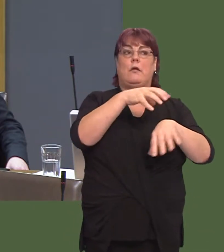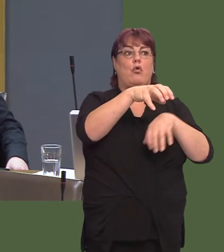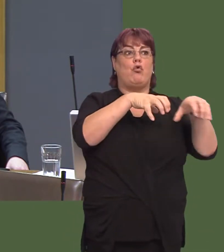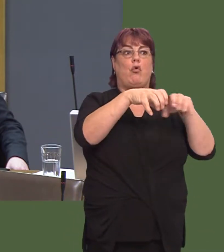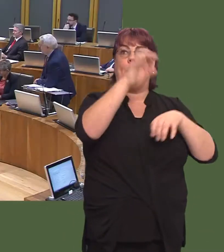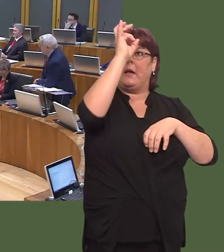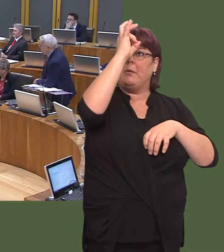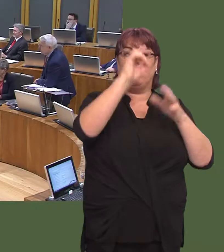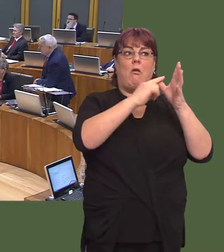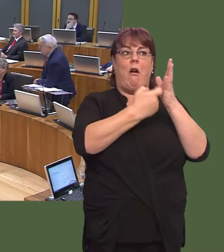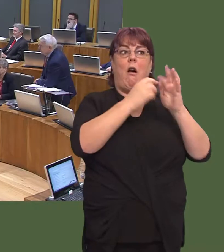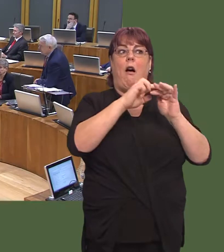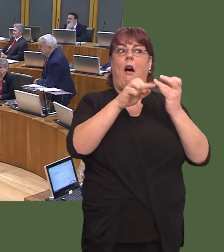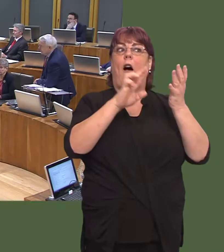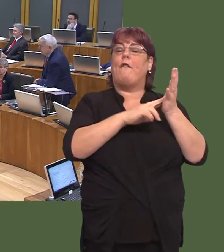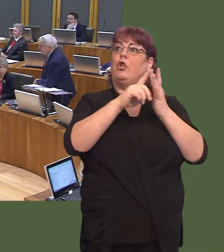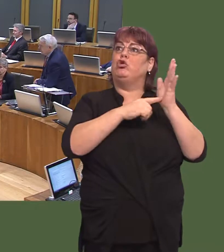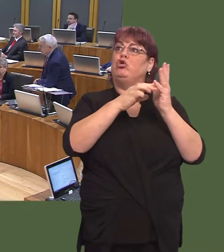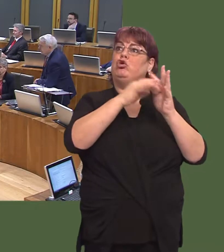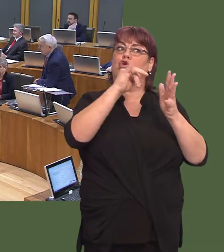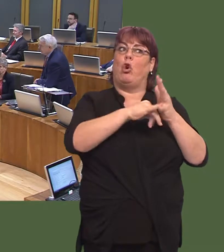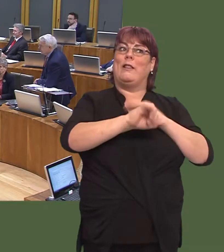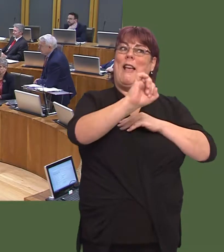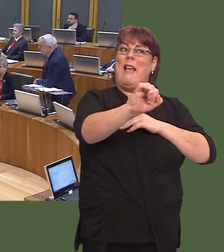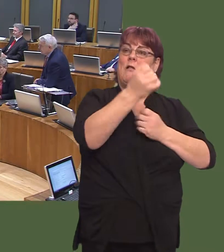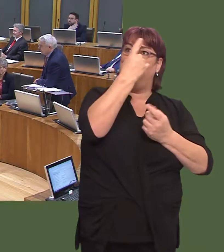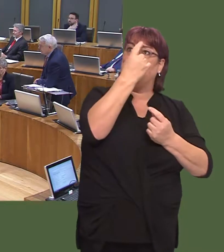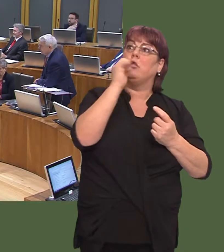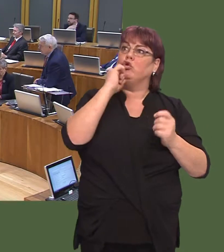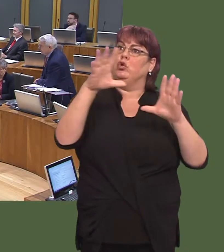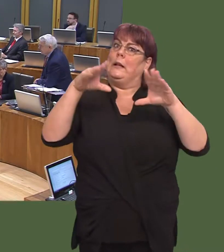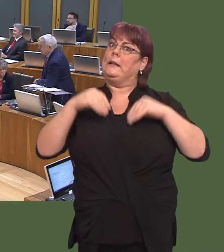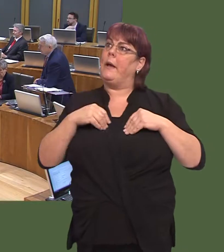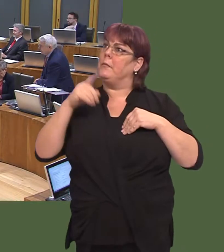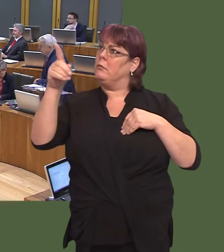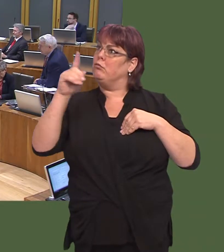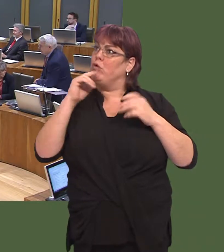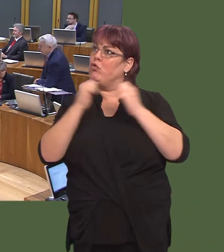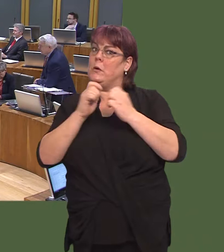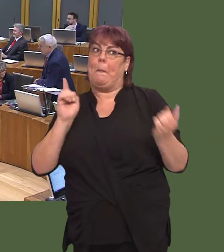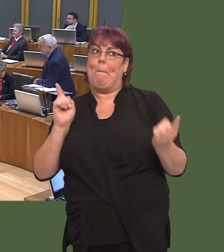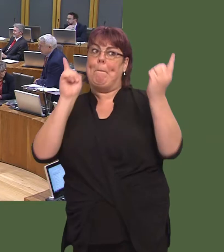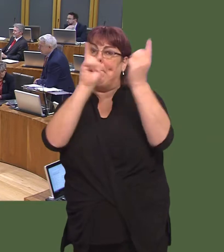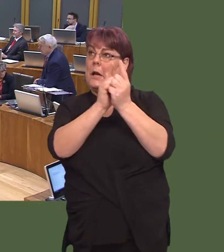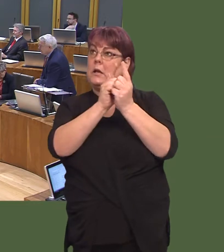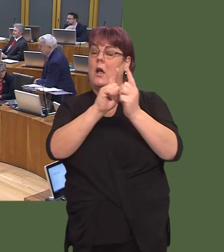Will you agree to meet Arfon Jones and provide the police and others with the support that